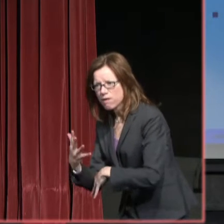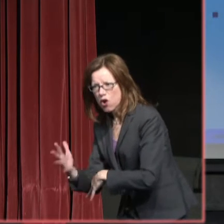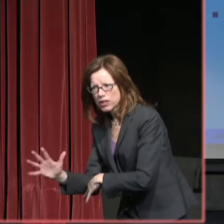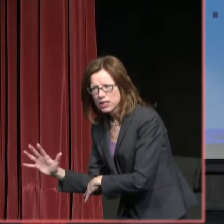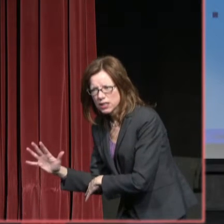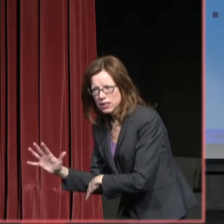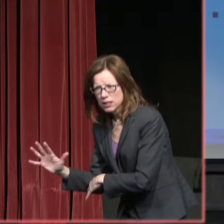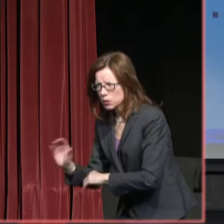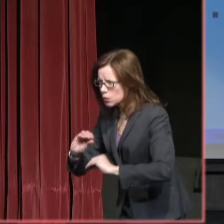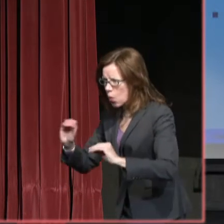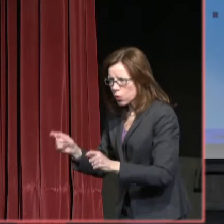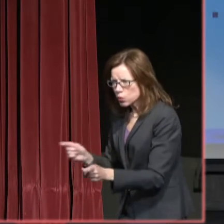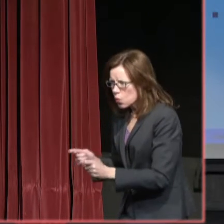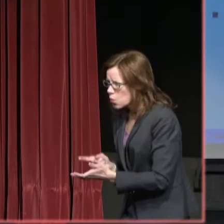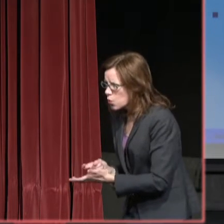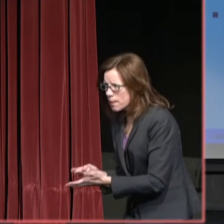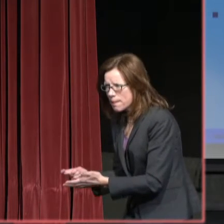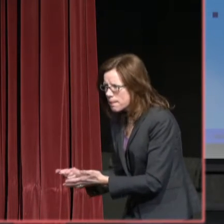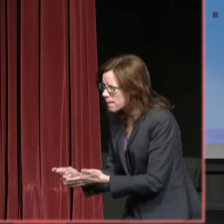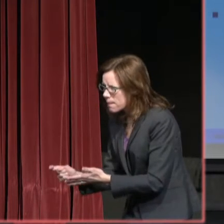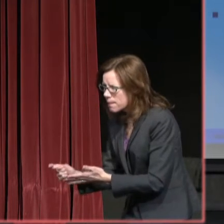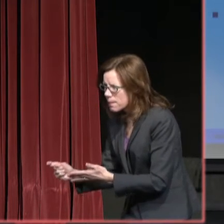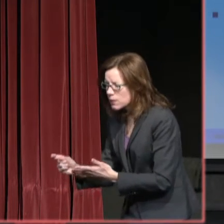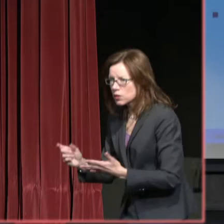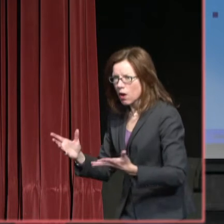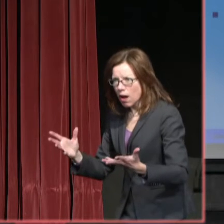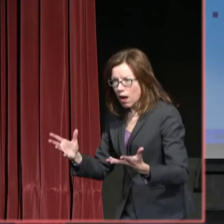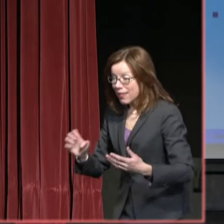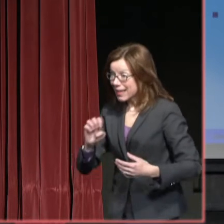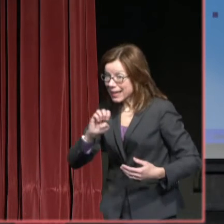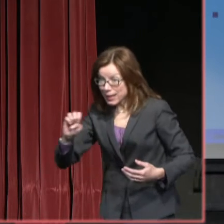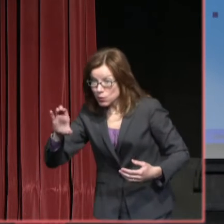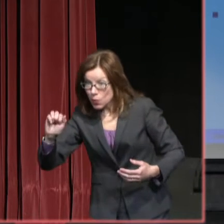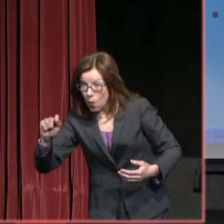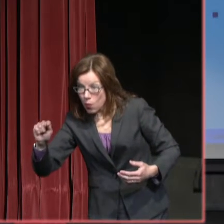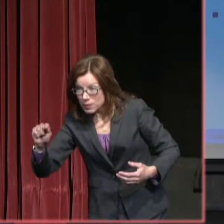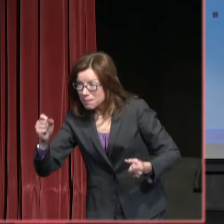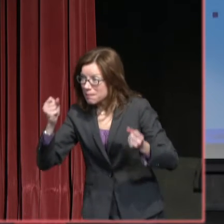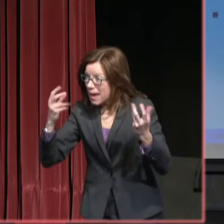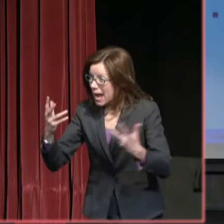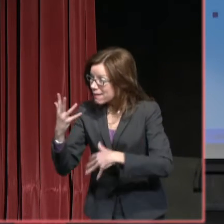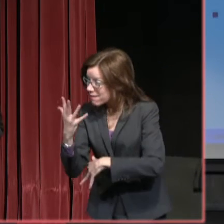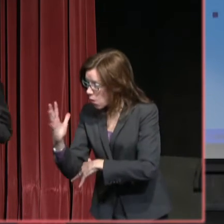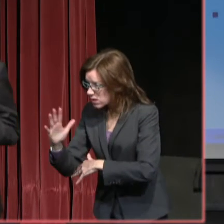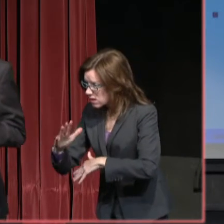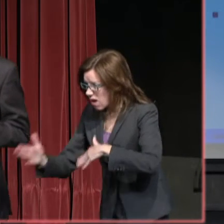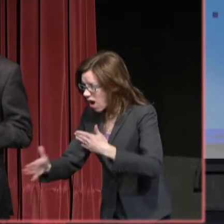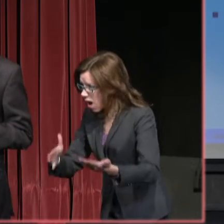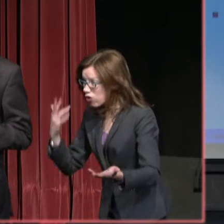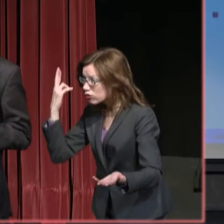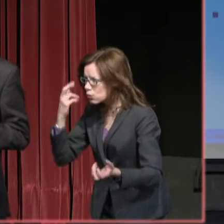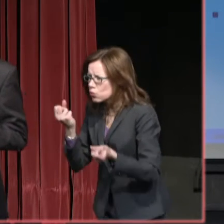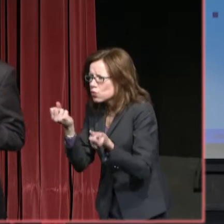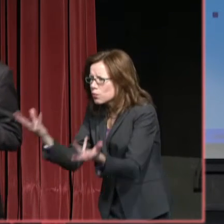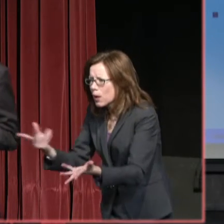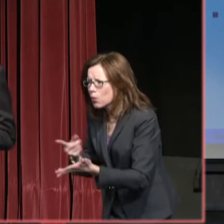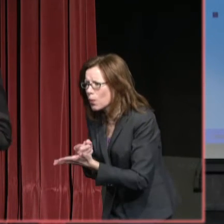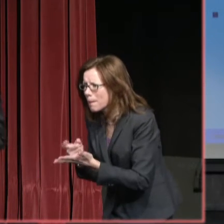to control the worm population anymore. So, here on the East Coast, you've got a lot of forests dying because the worm population is exploding